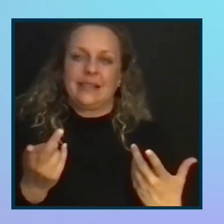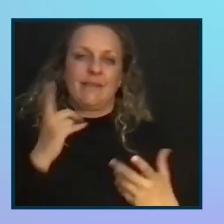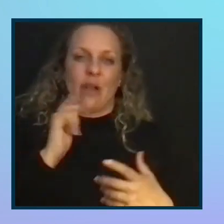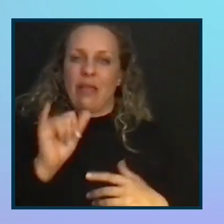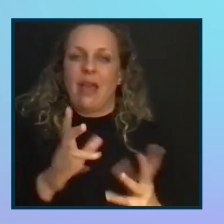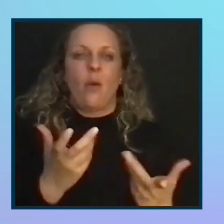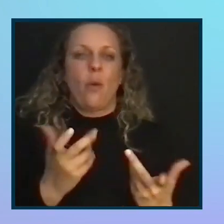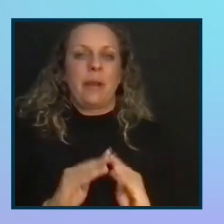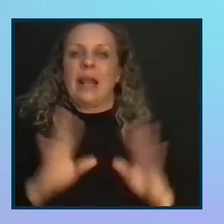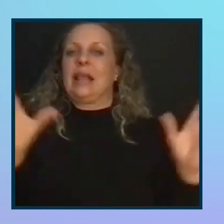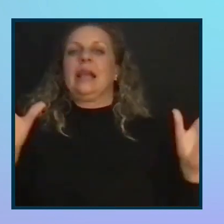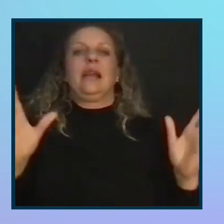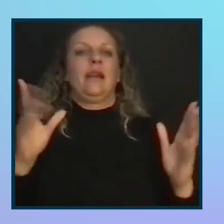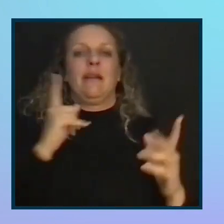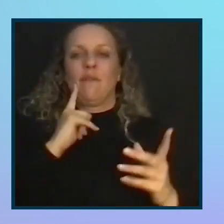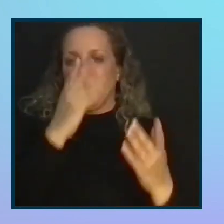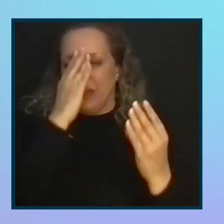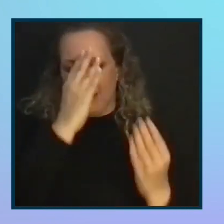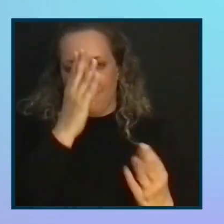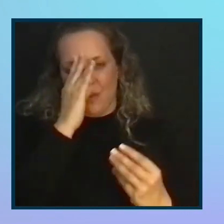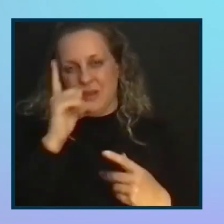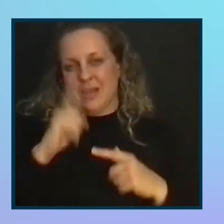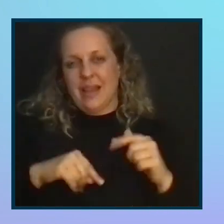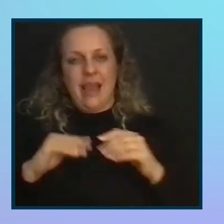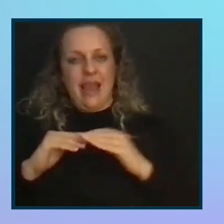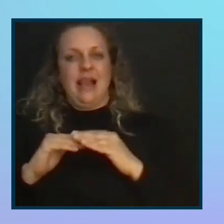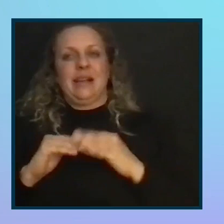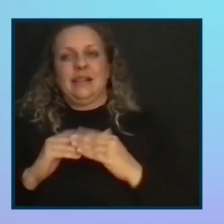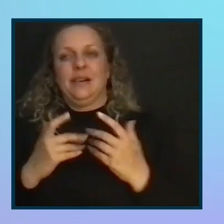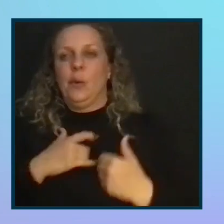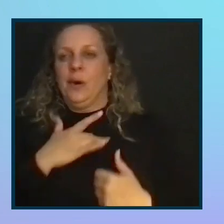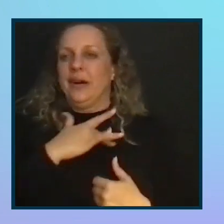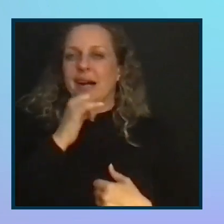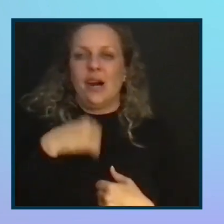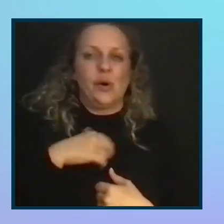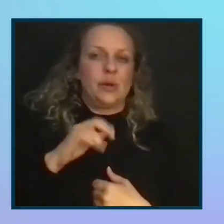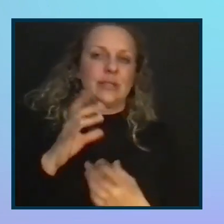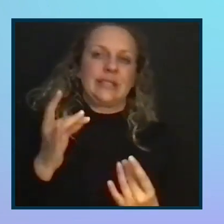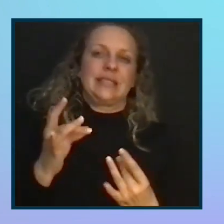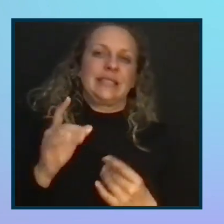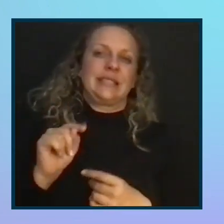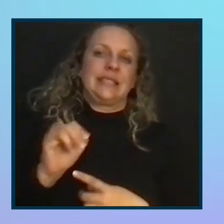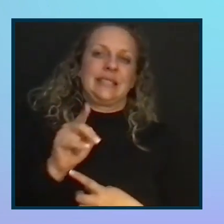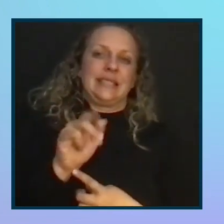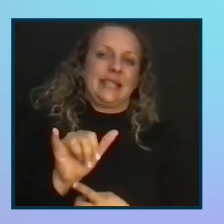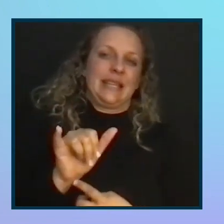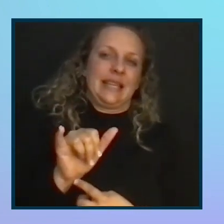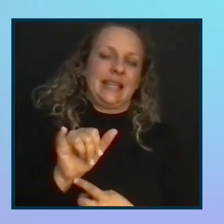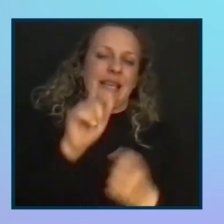we tend not to do accessible, we tend not to do sticky elements, so we moved away from sticky elements. It was just the pay button